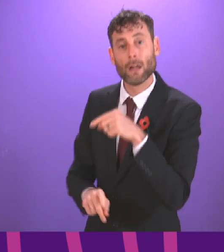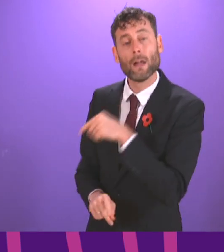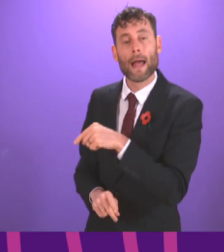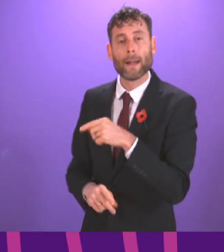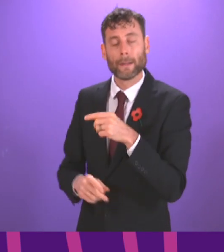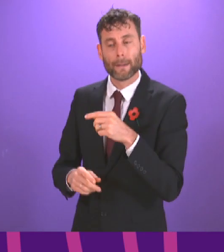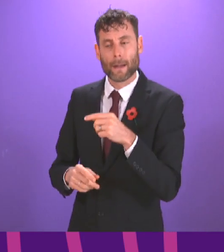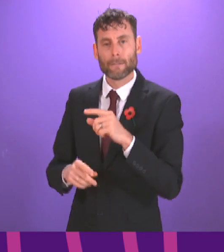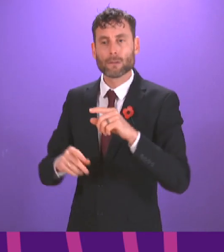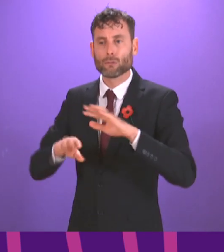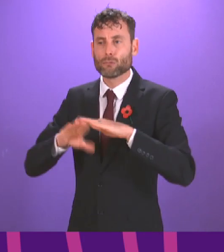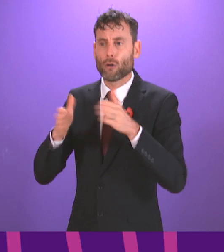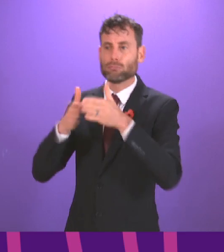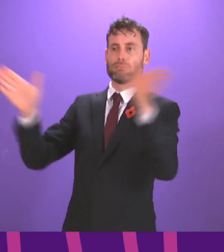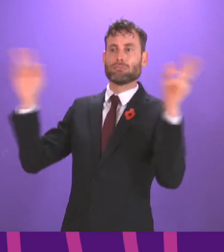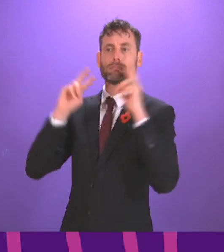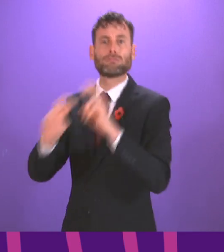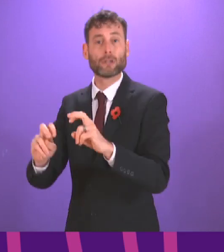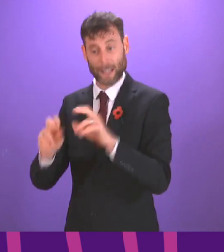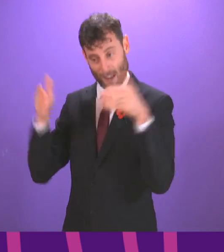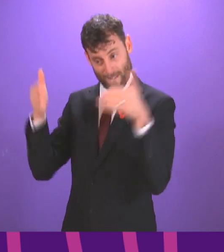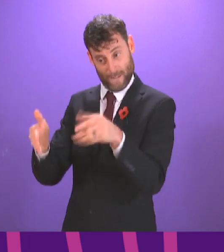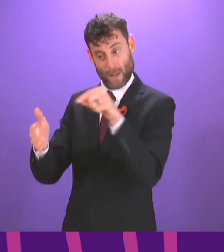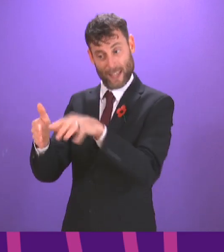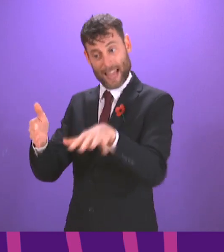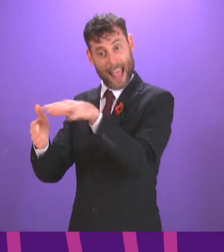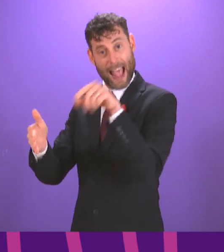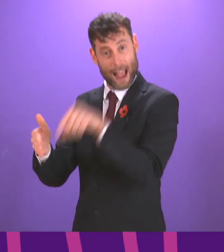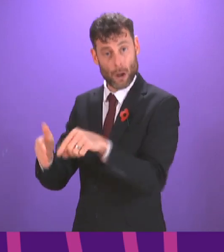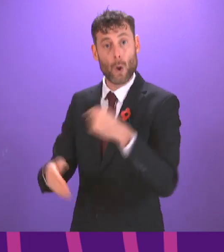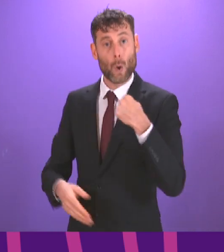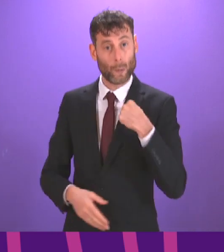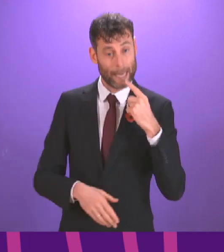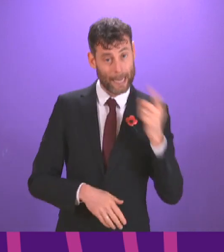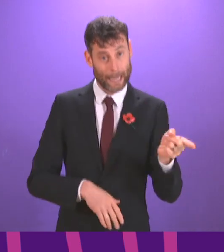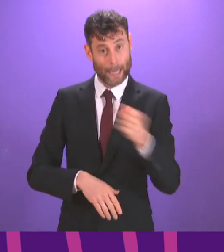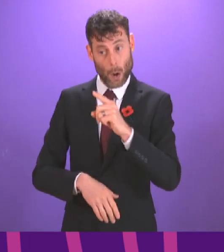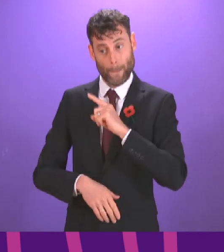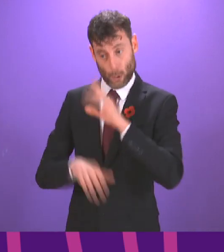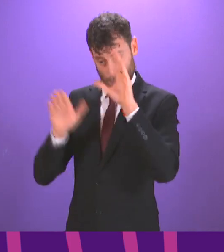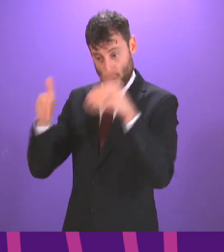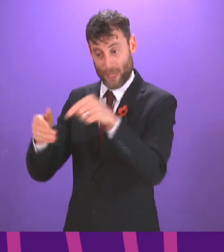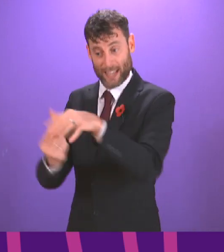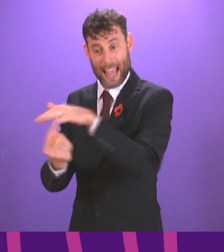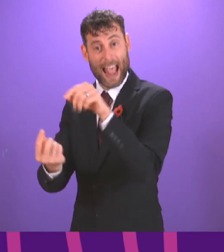have never tried to say otherwise. However, there was a call for us to commission a report on that particular factor, so that is what we did.